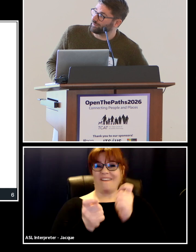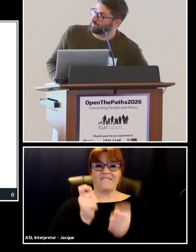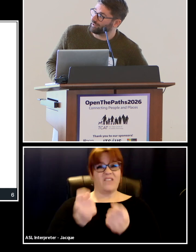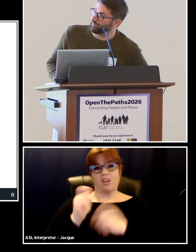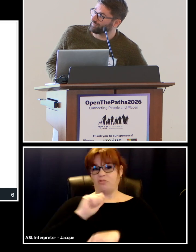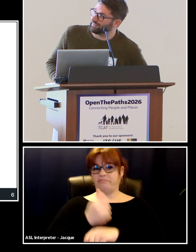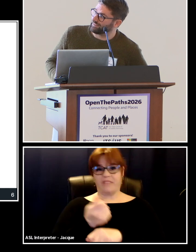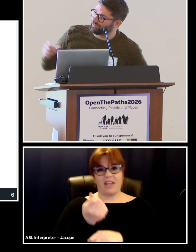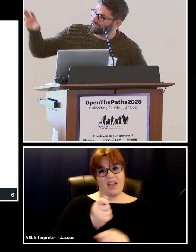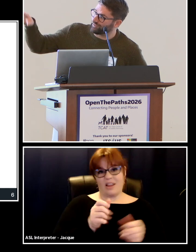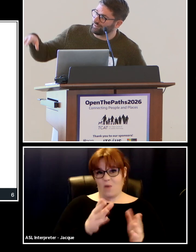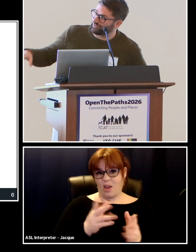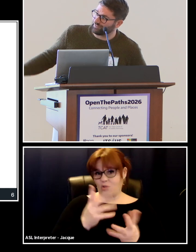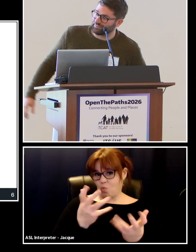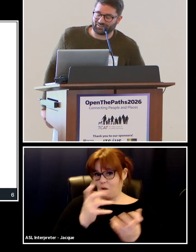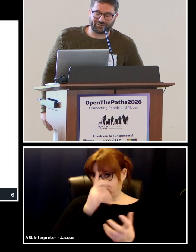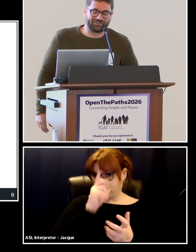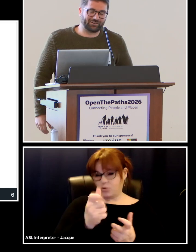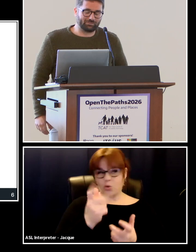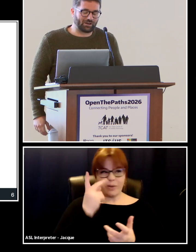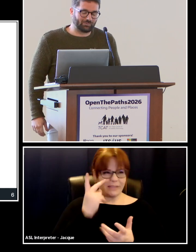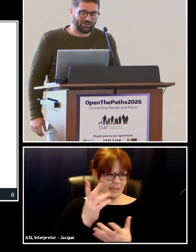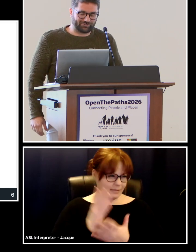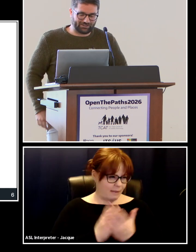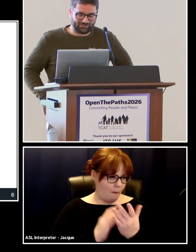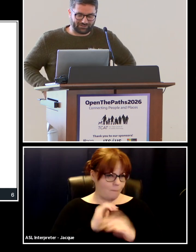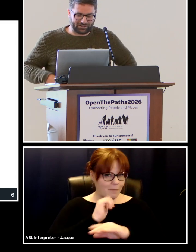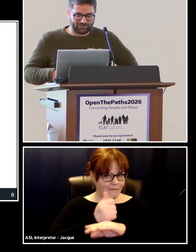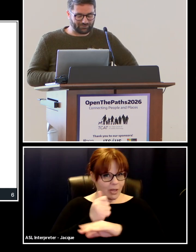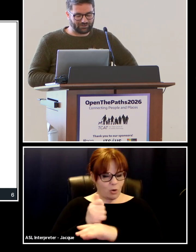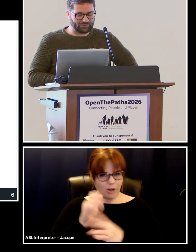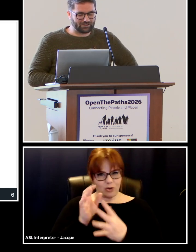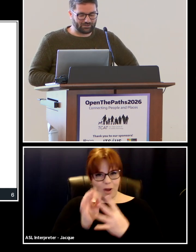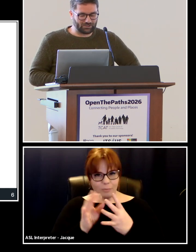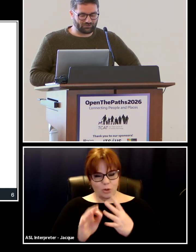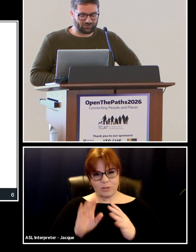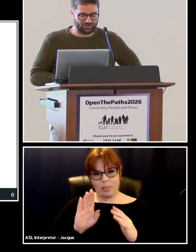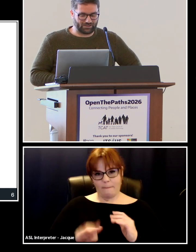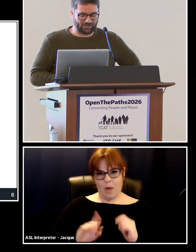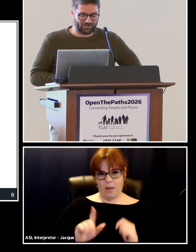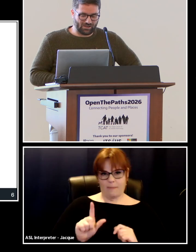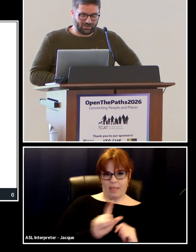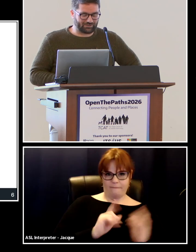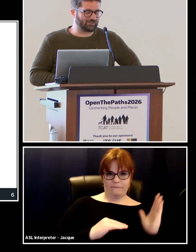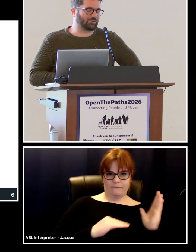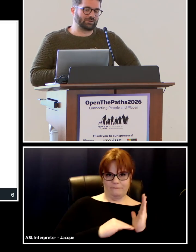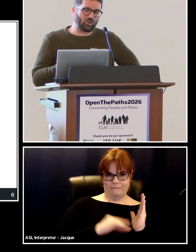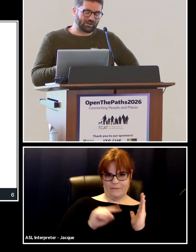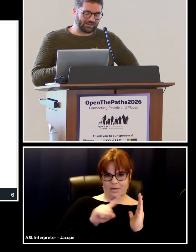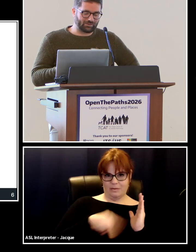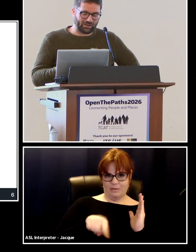some of the configurations down on the bottom left hand side of the the image. Uh essentially walking